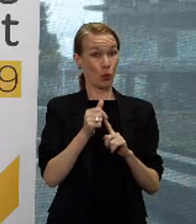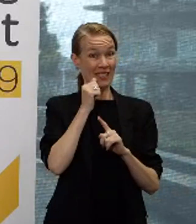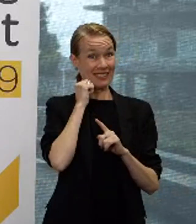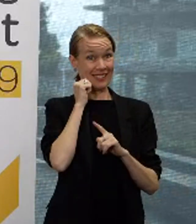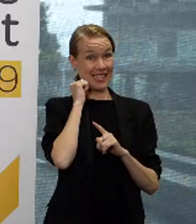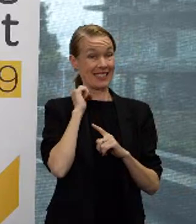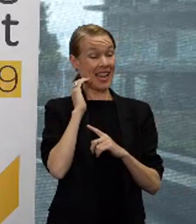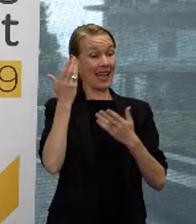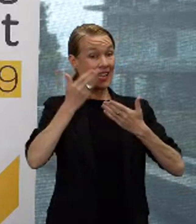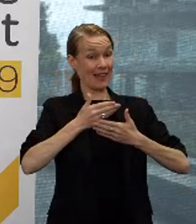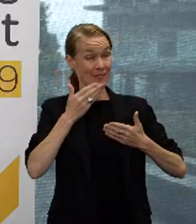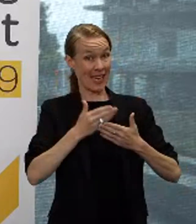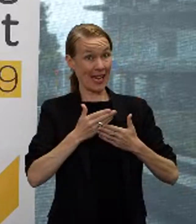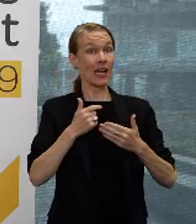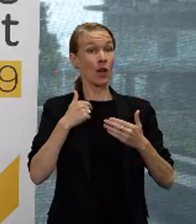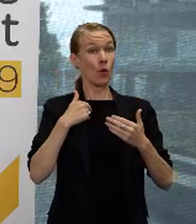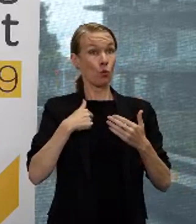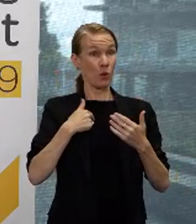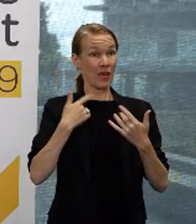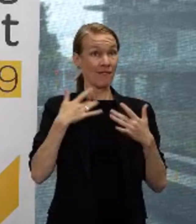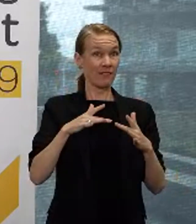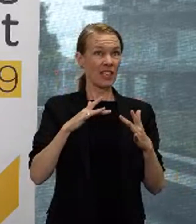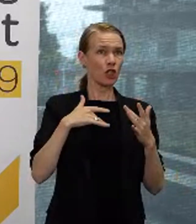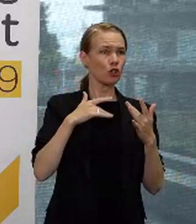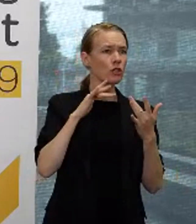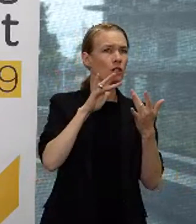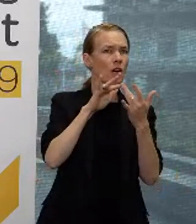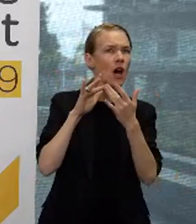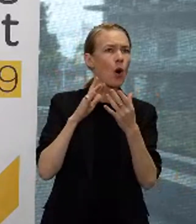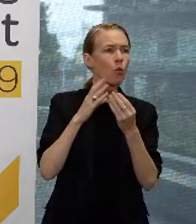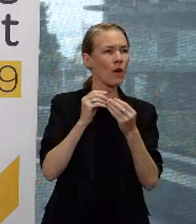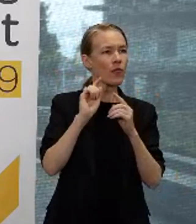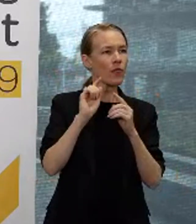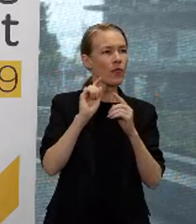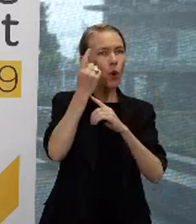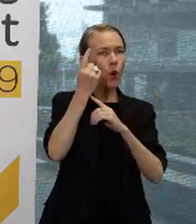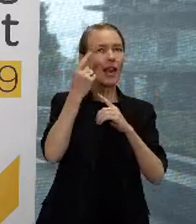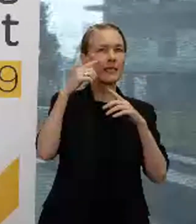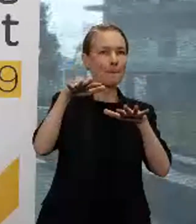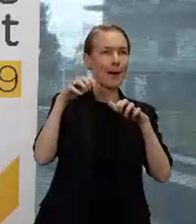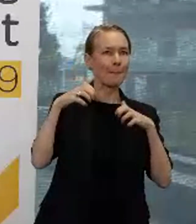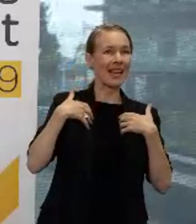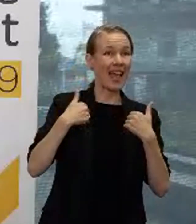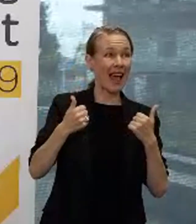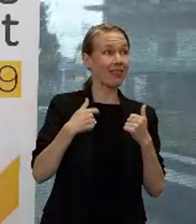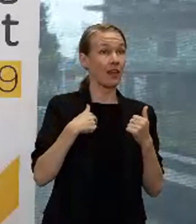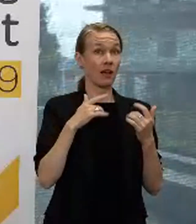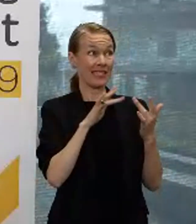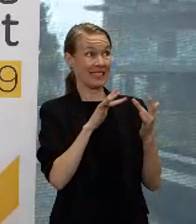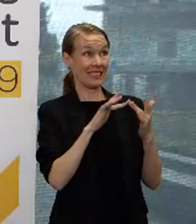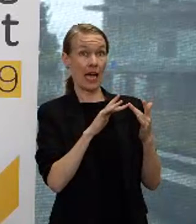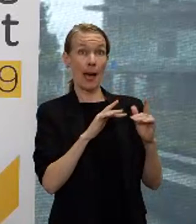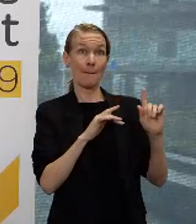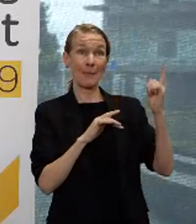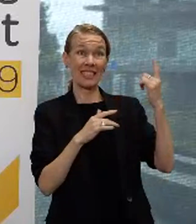we had with Auckland Regional Public Health, actually a Zoom call, I let the minister know as a heads up, but all the people who needed to know